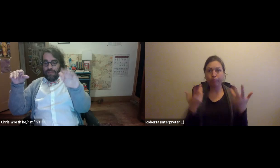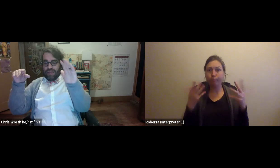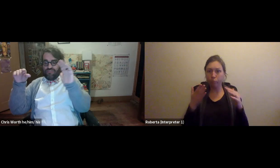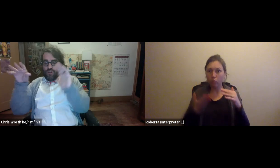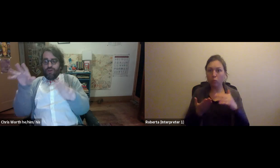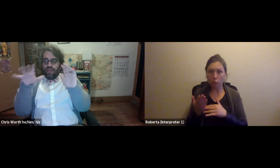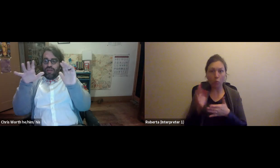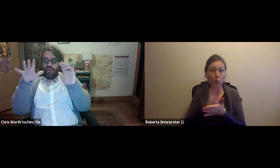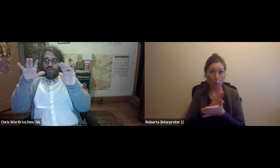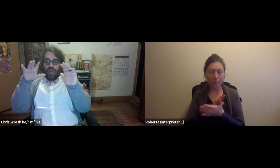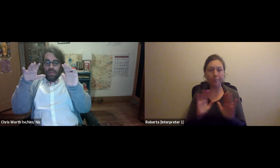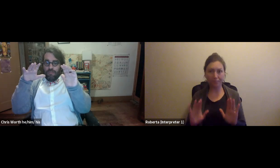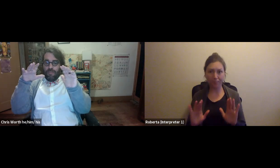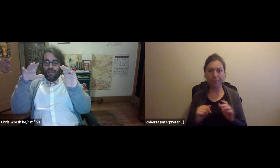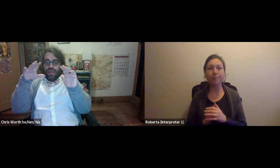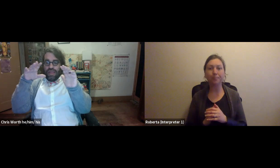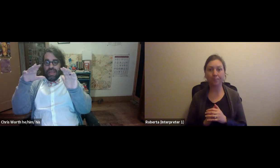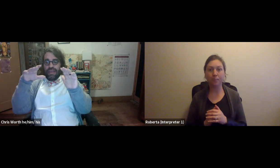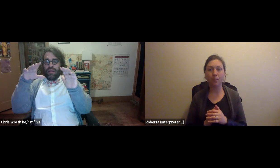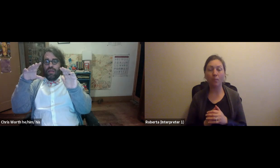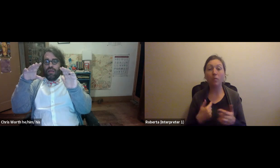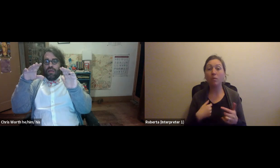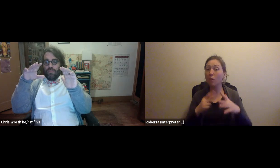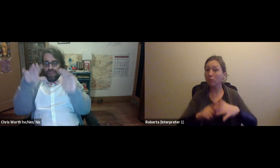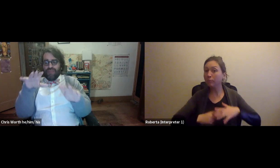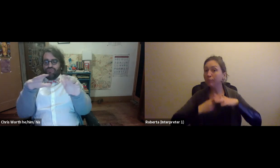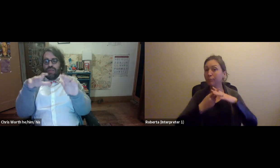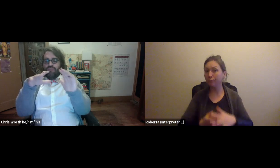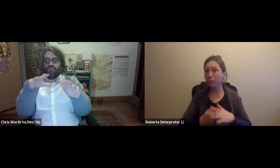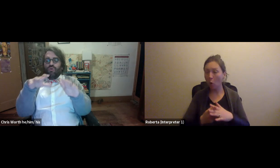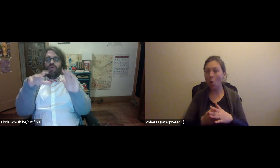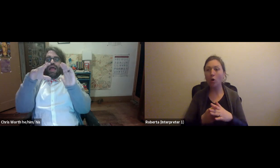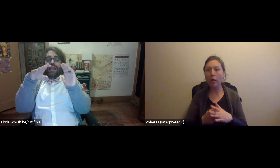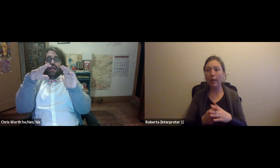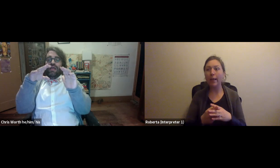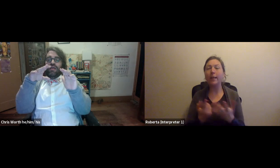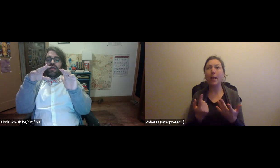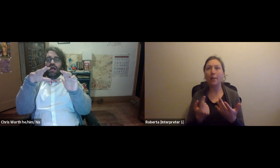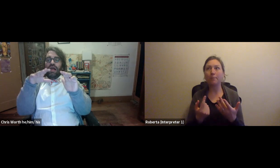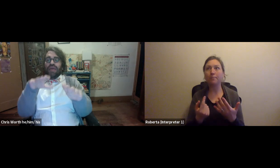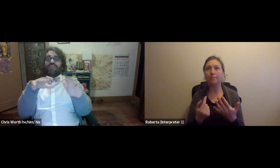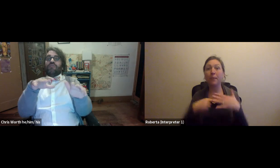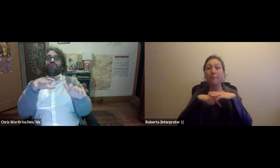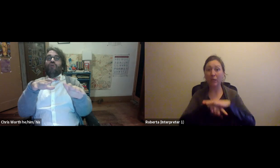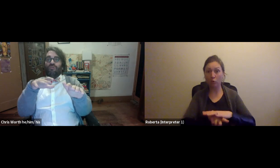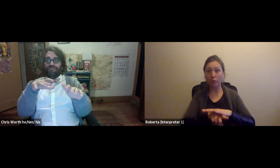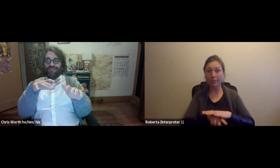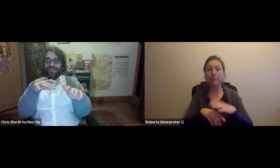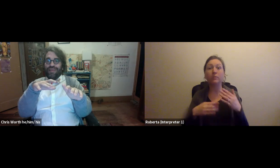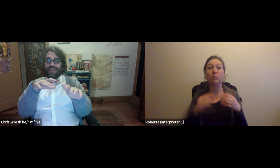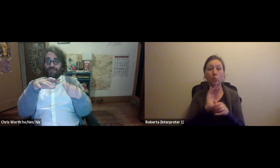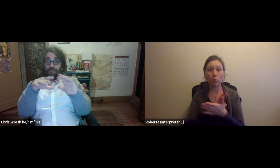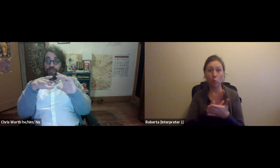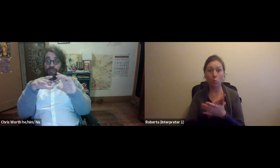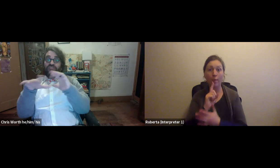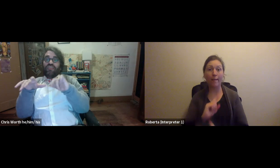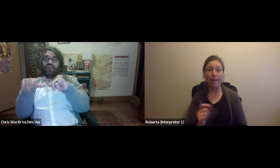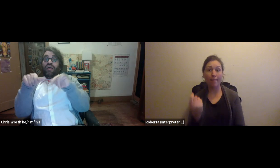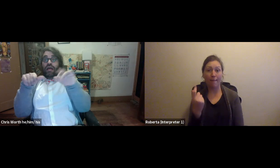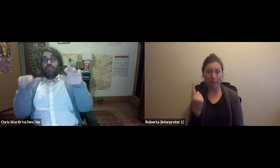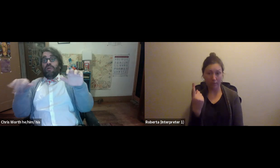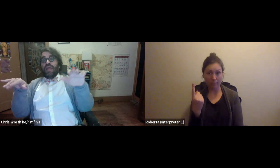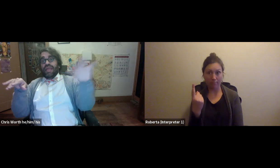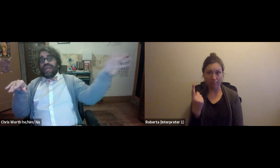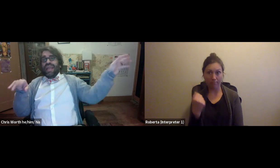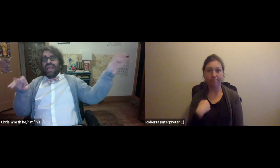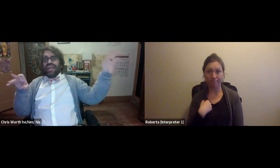I started in mainstream school at eleven years old, right, because in Connecticut,